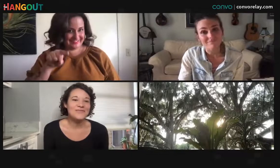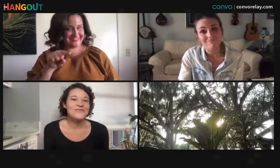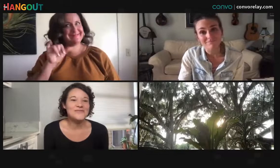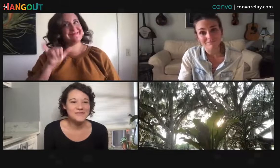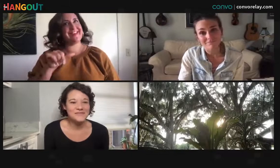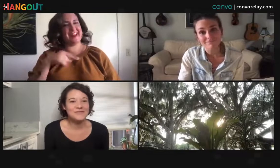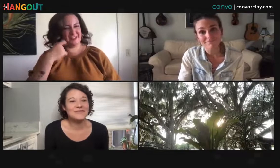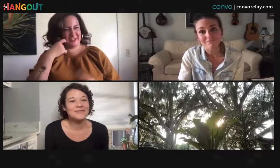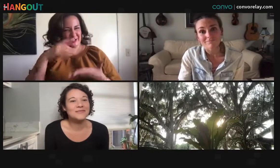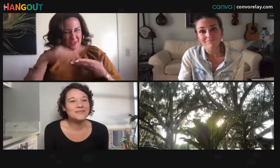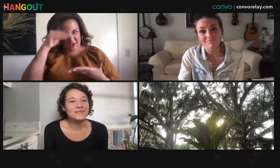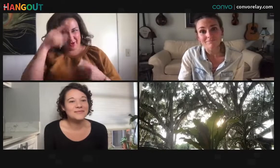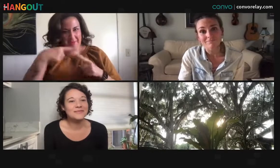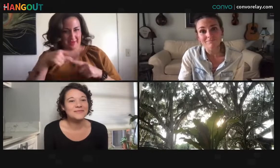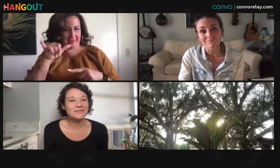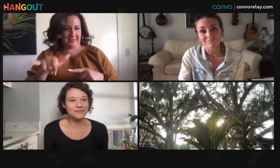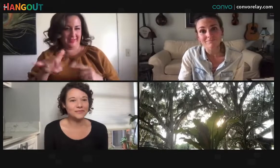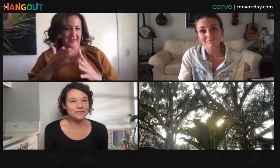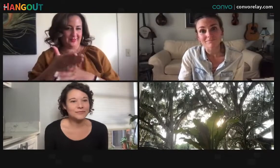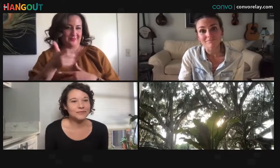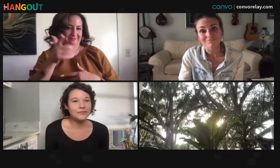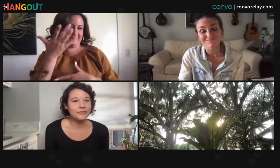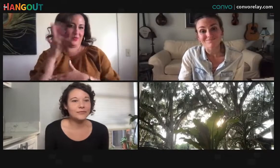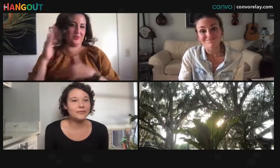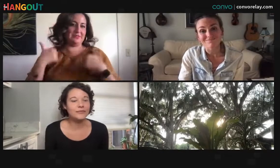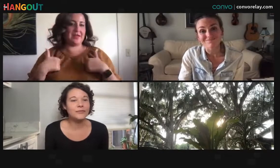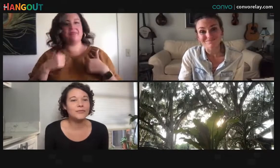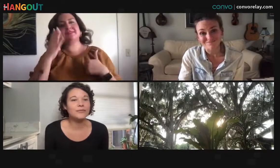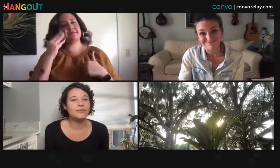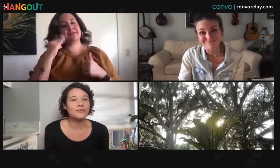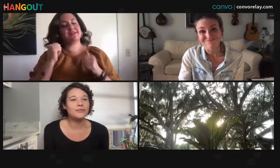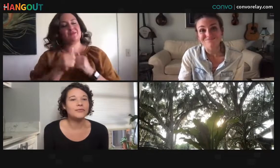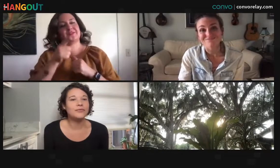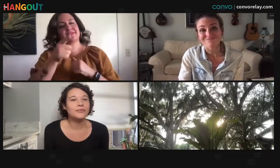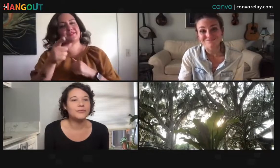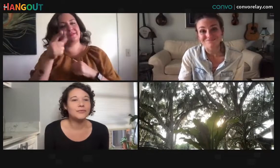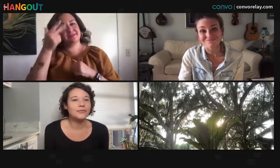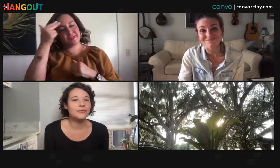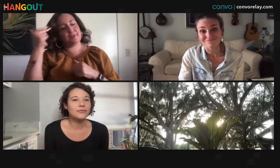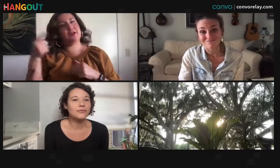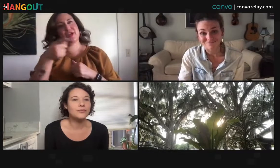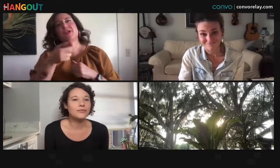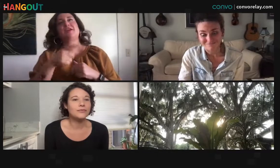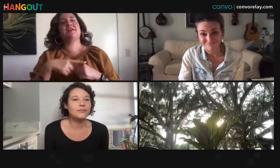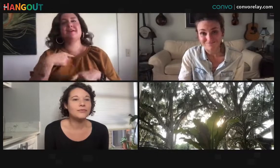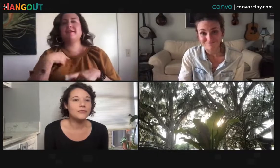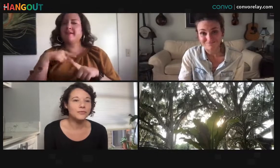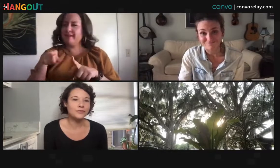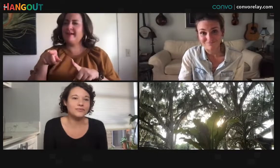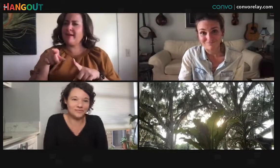so the phytocytes that you mentioned i did just learn about that through forest bathing experience that i had with you summer